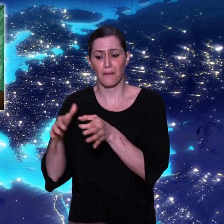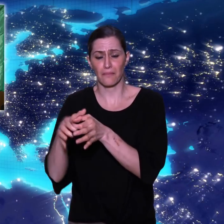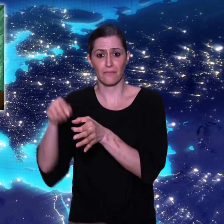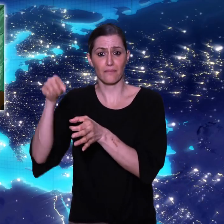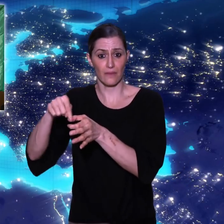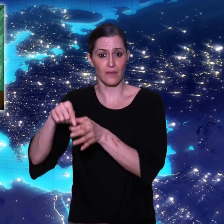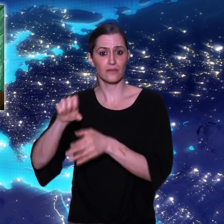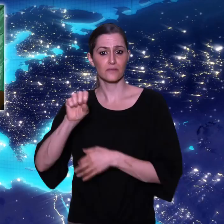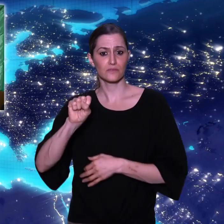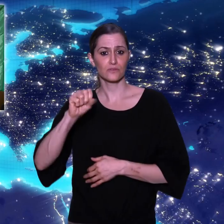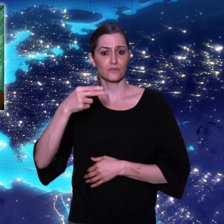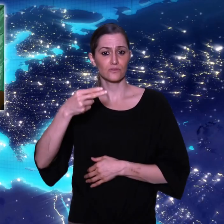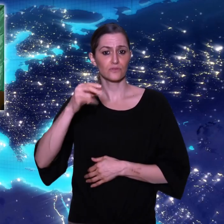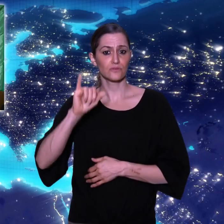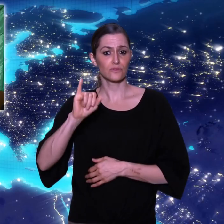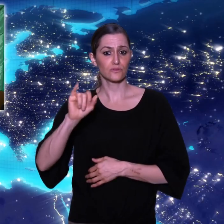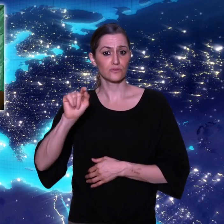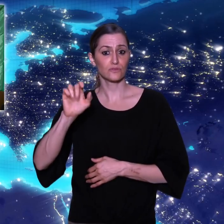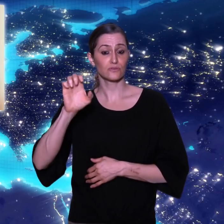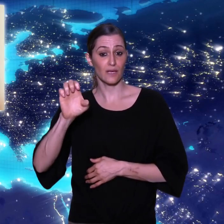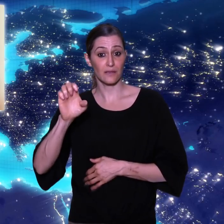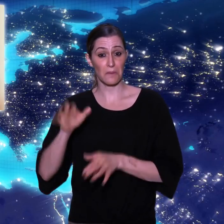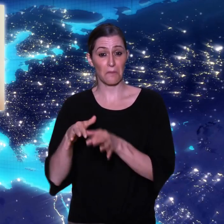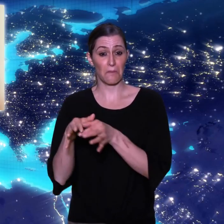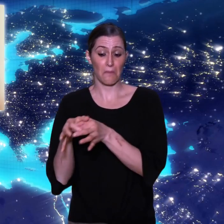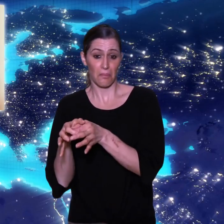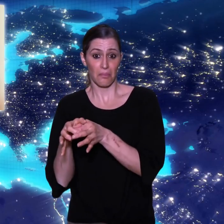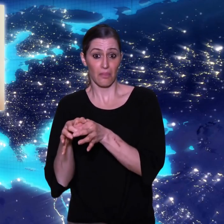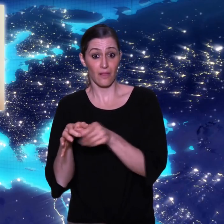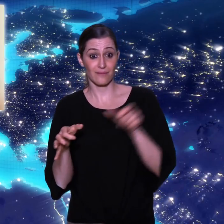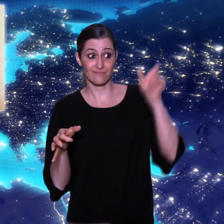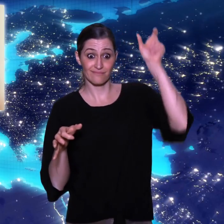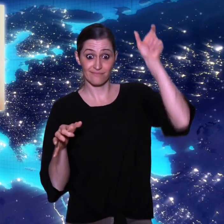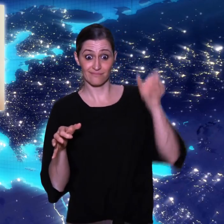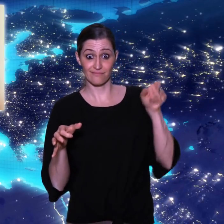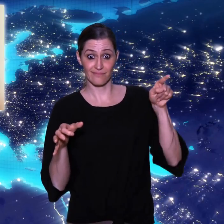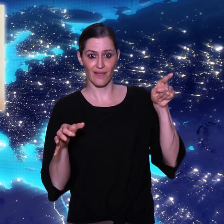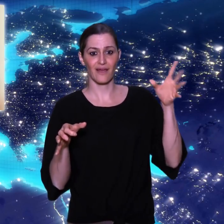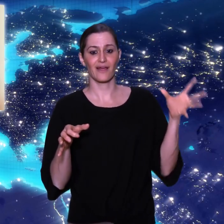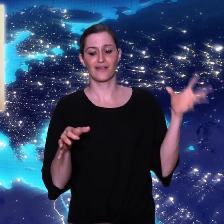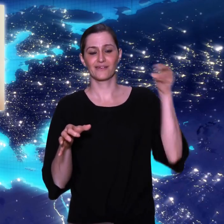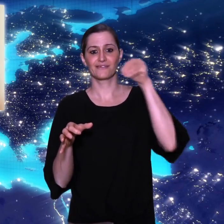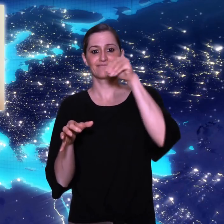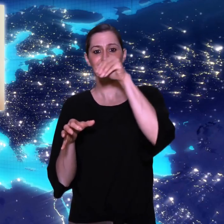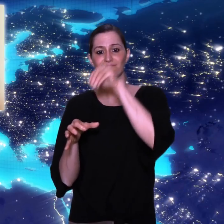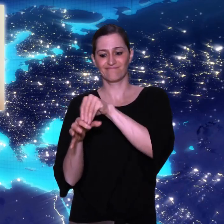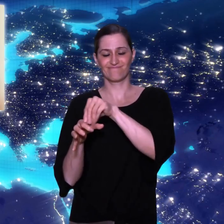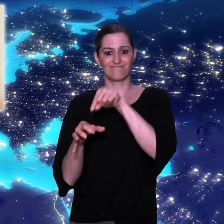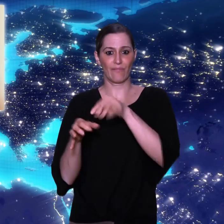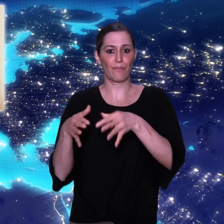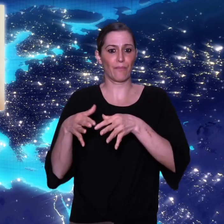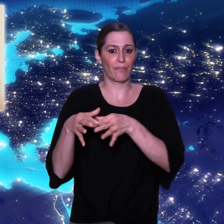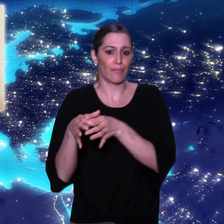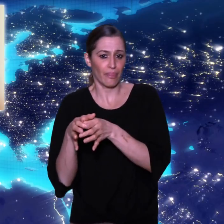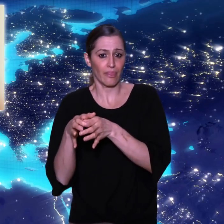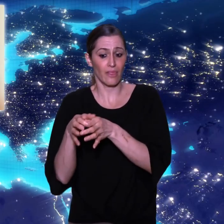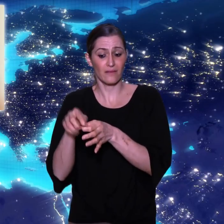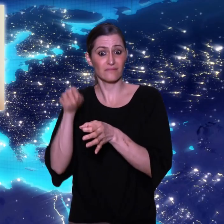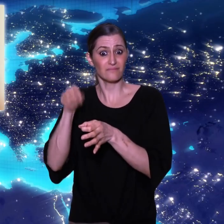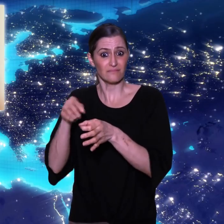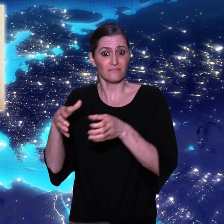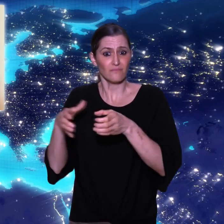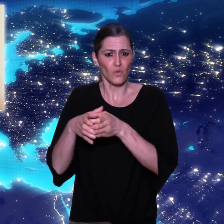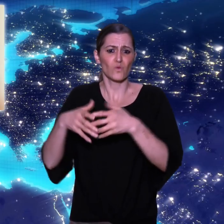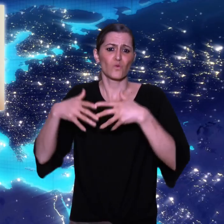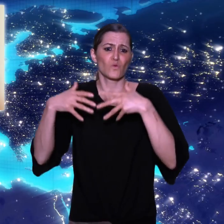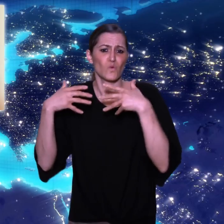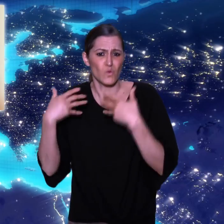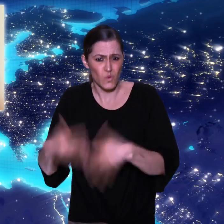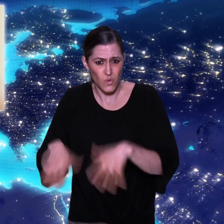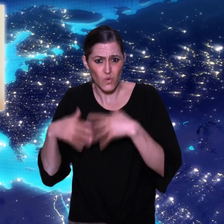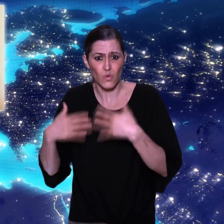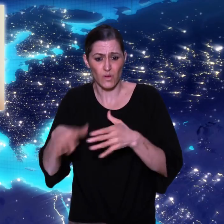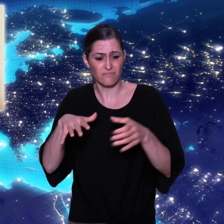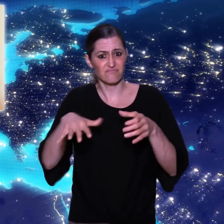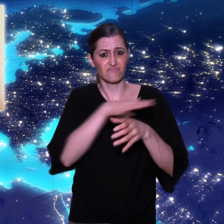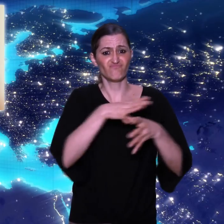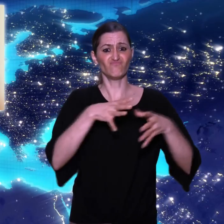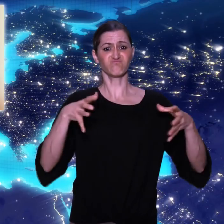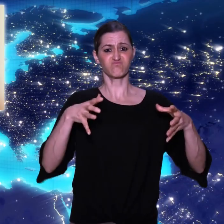majority-led Saudi Arabia where Saudi Shiites are